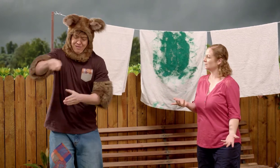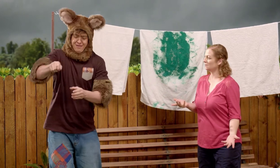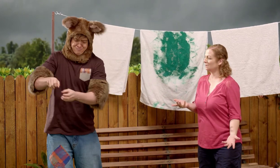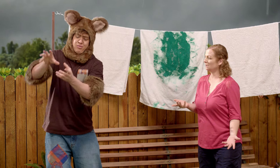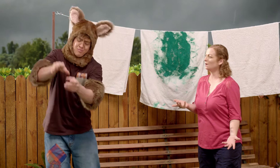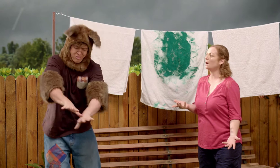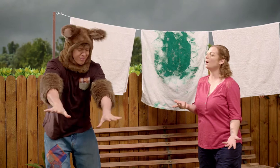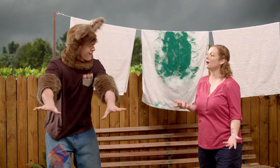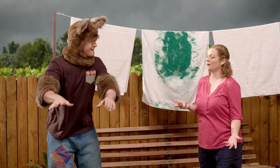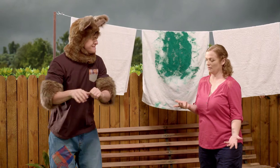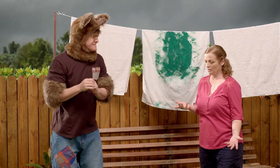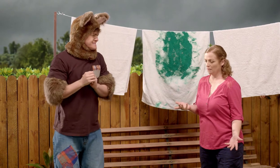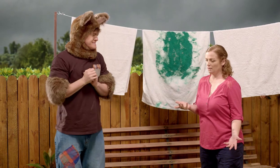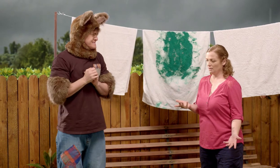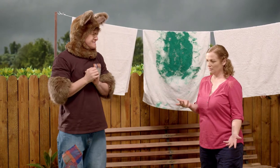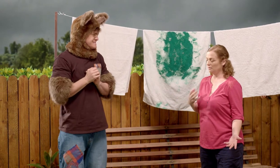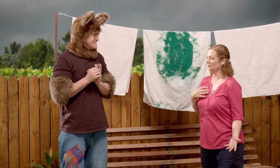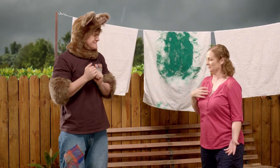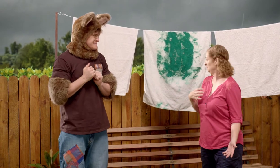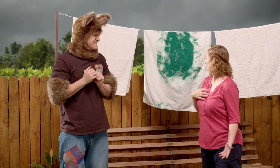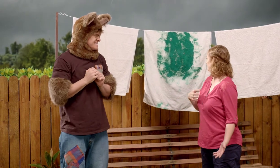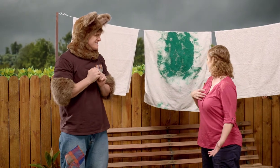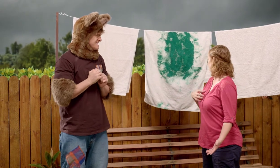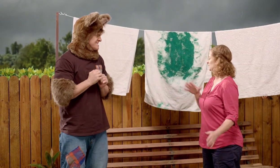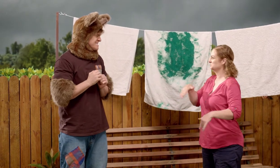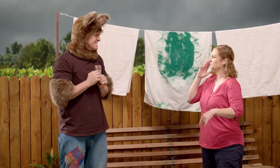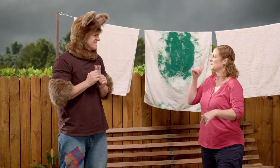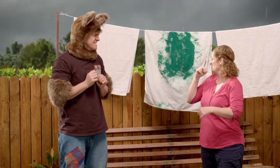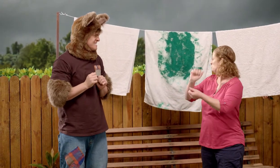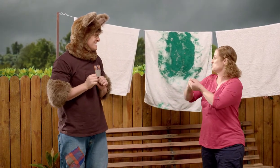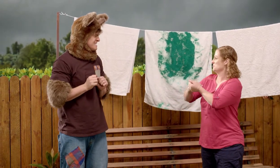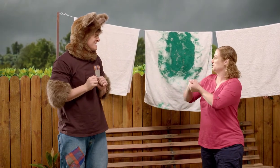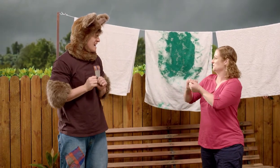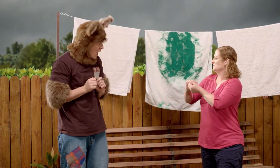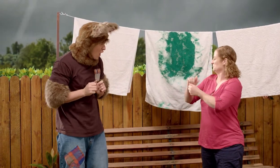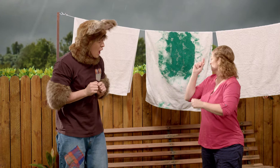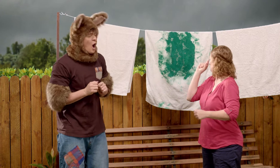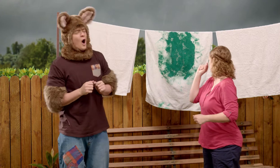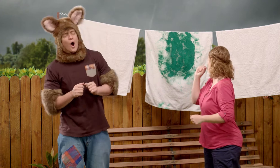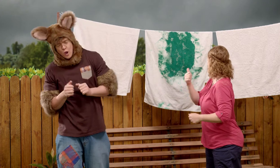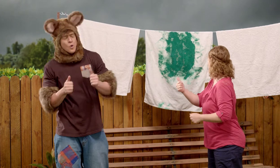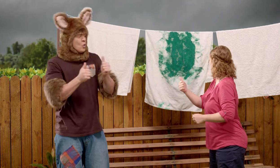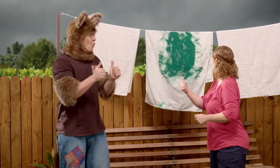I spilt all the green paint all over the grass. Oh, okay. Well, that doesn't matter. I can wash it again, that's fine.